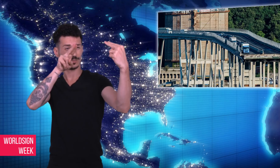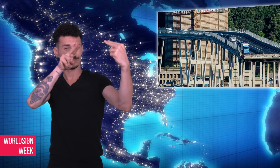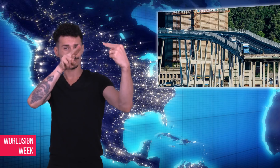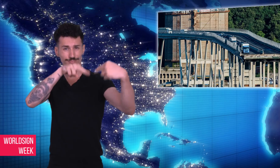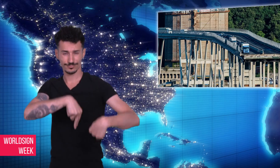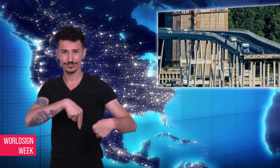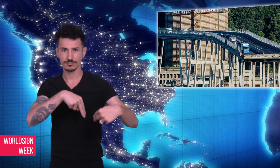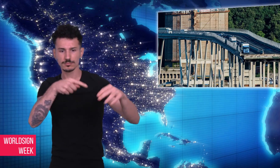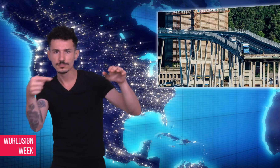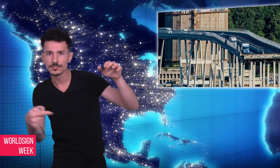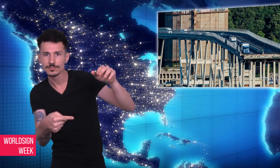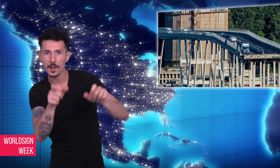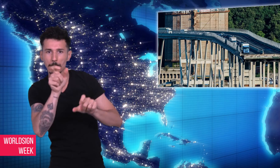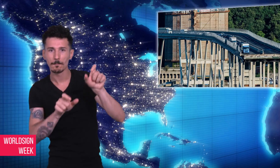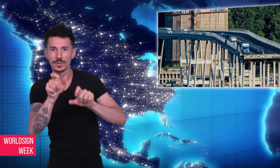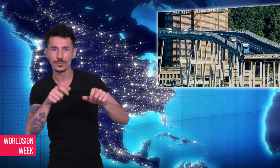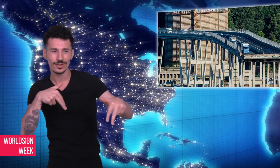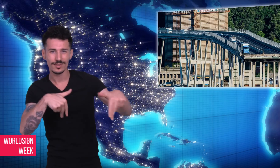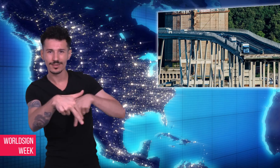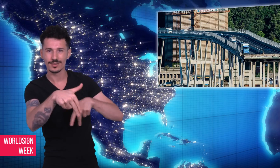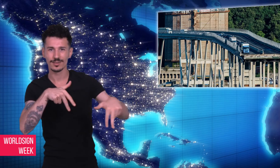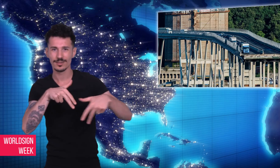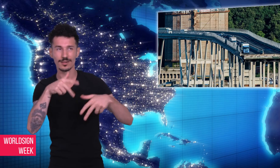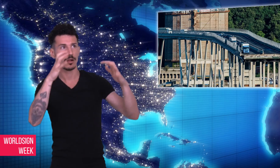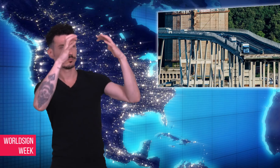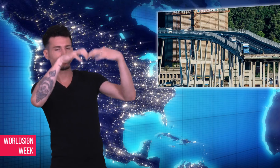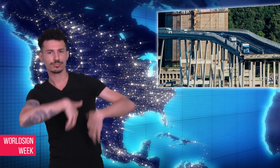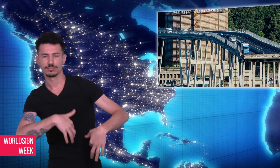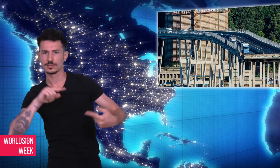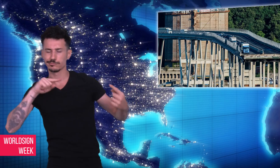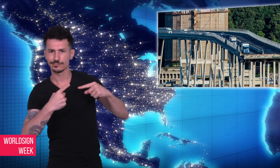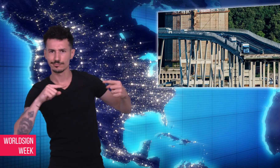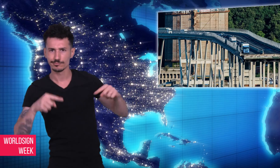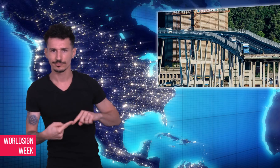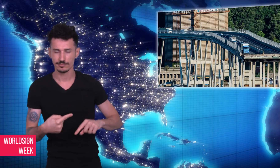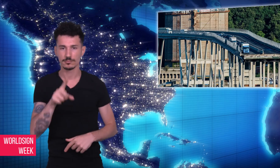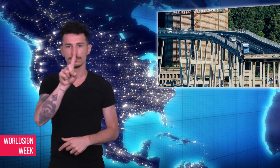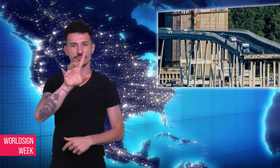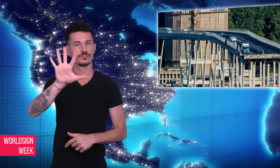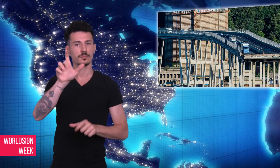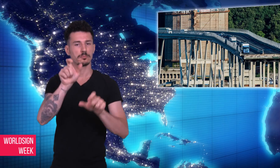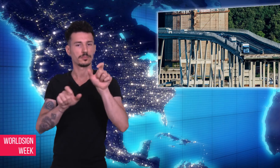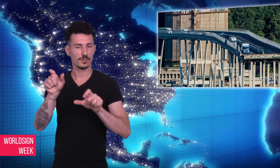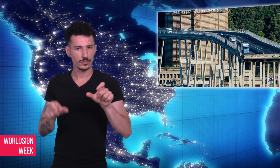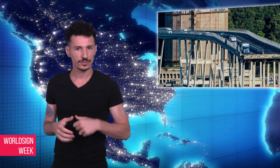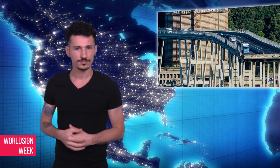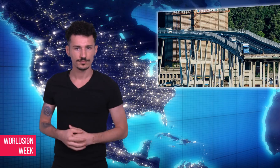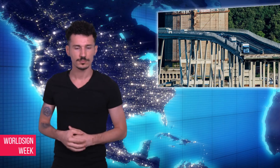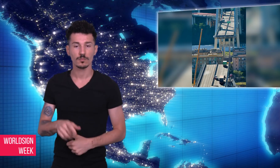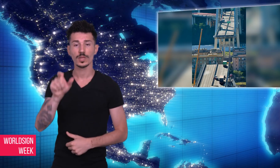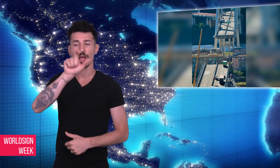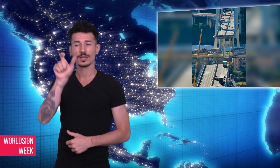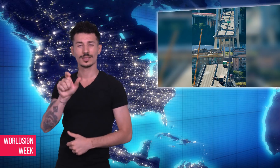the debris. As many as 15 people were injured including people who were on